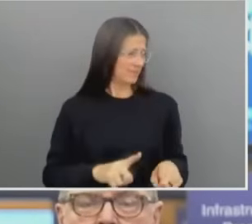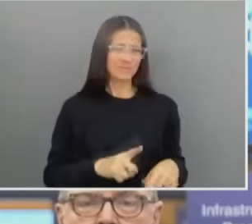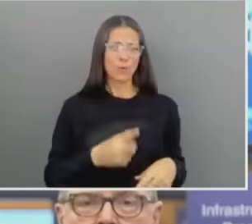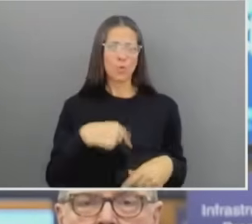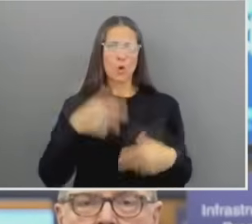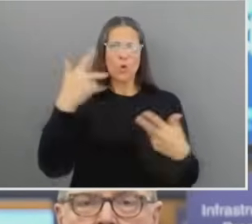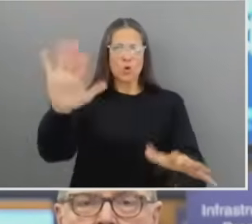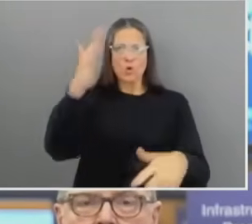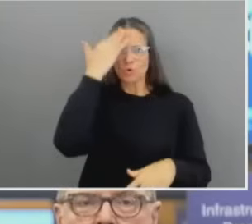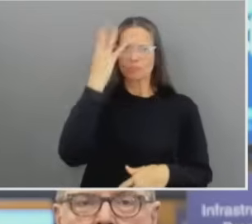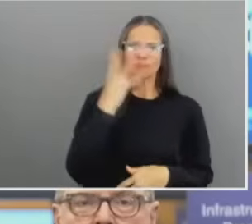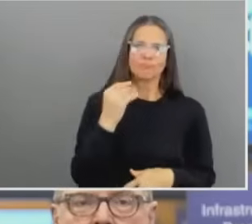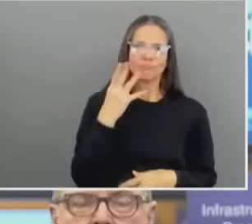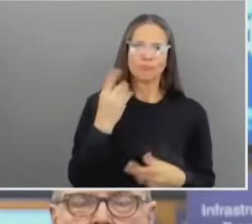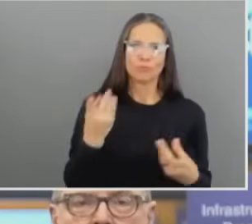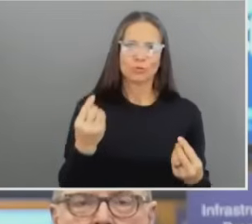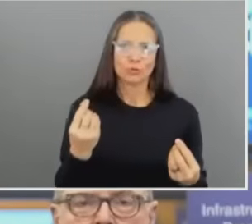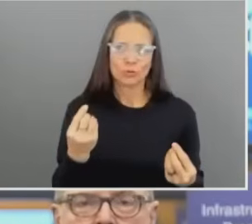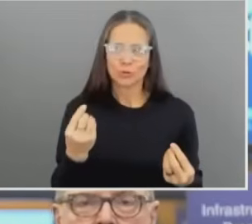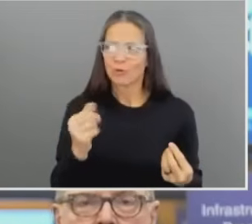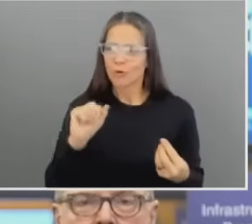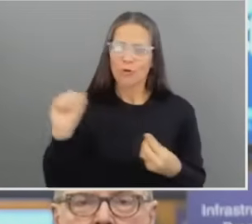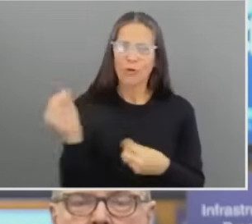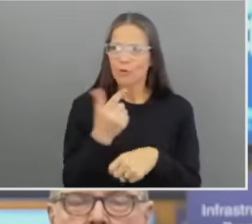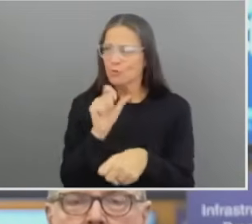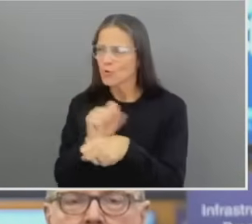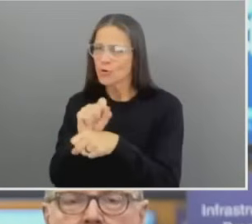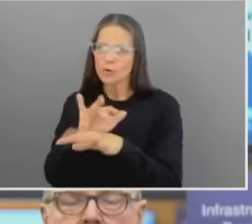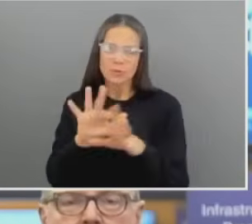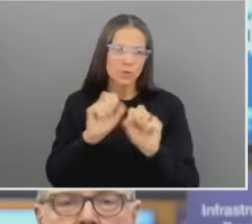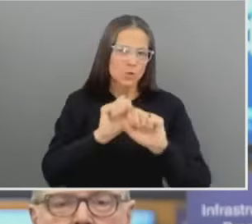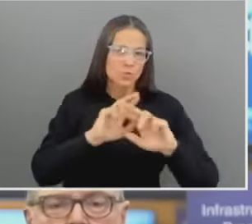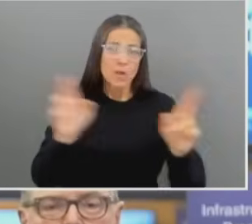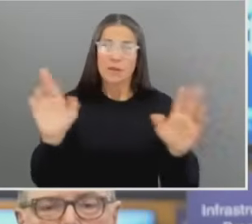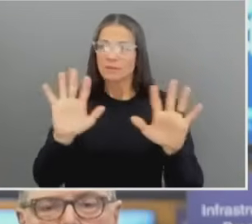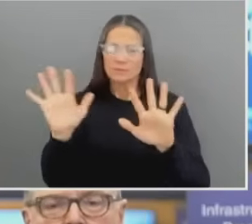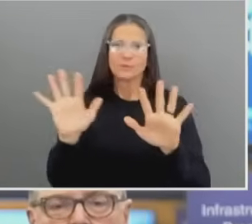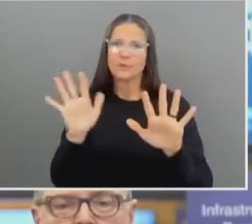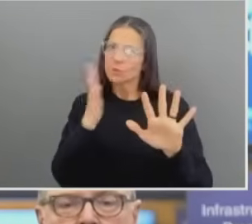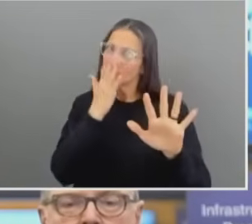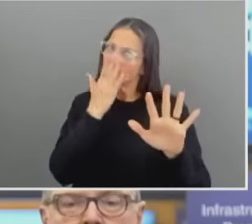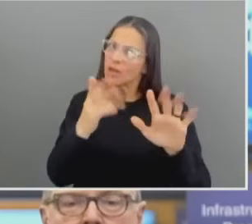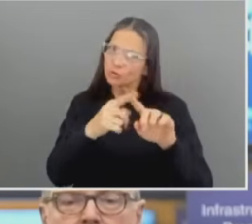WE KNOW WHAT TO DO, AND THE STEPS TAKEN BY EVERYONE HAS MADE A HUGE DIFFERENCE.